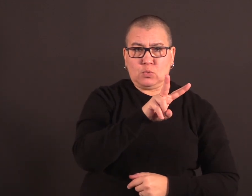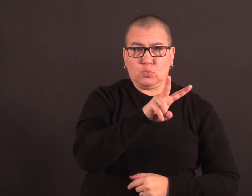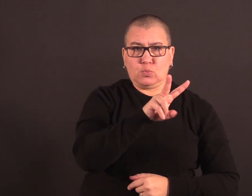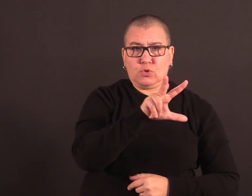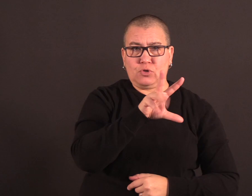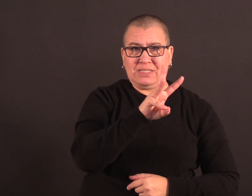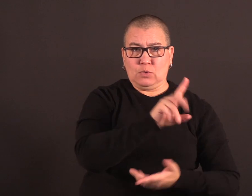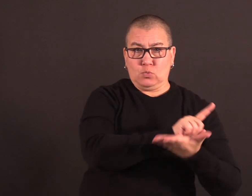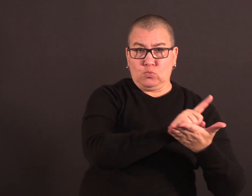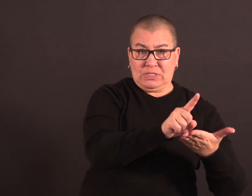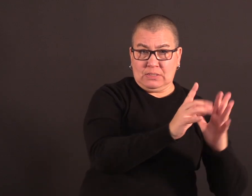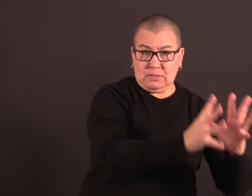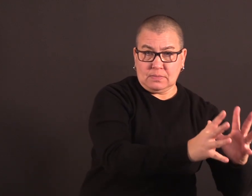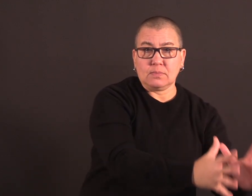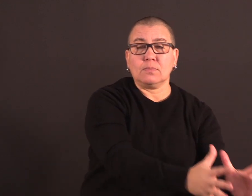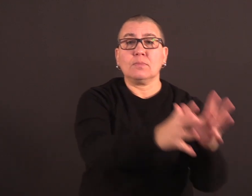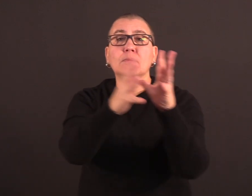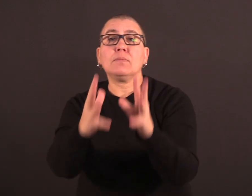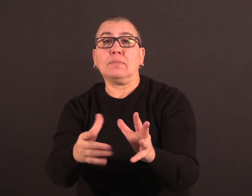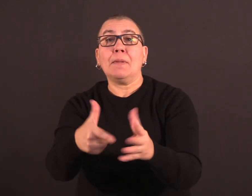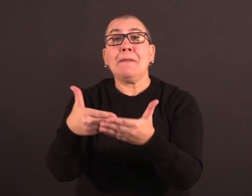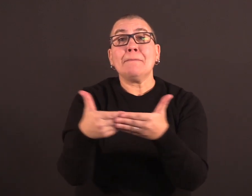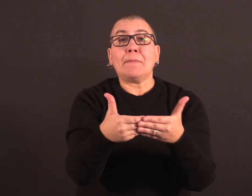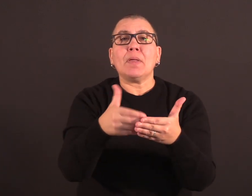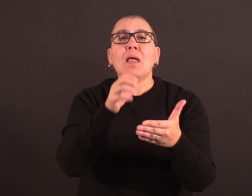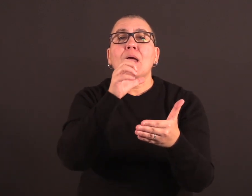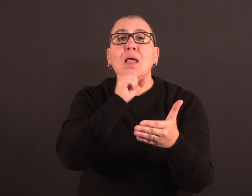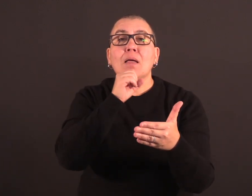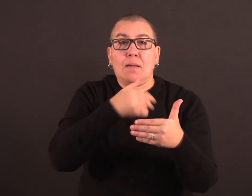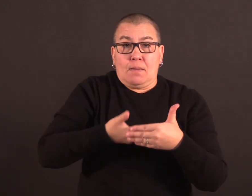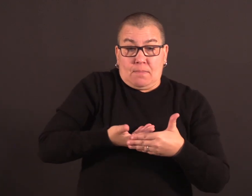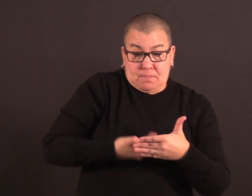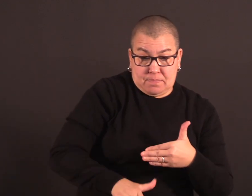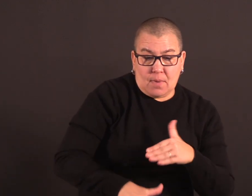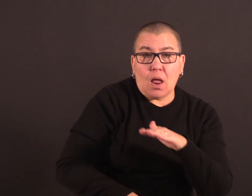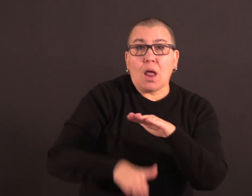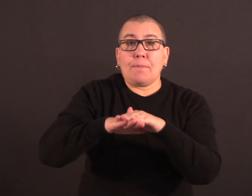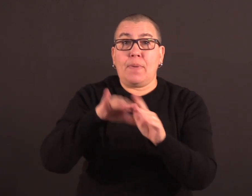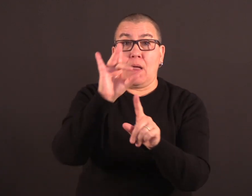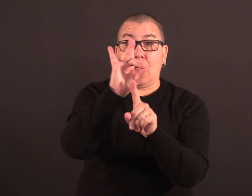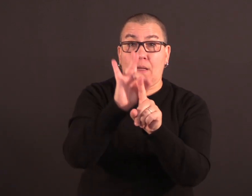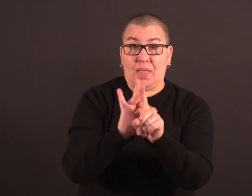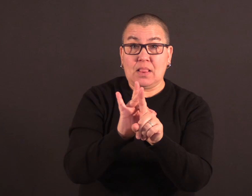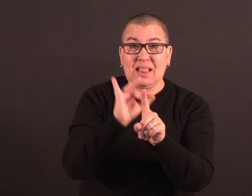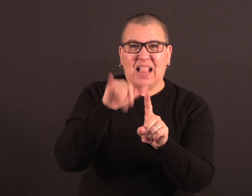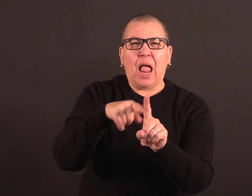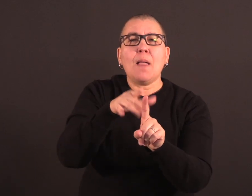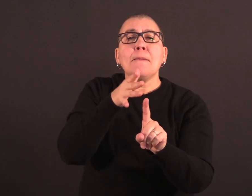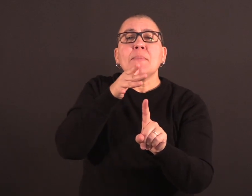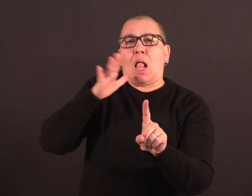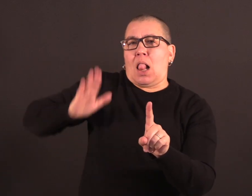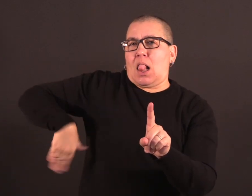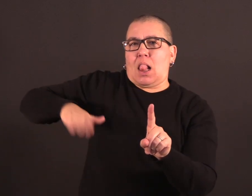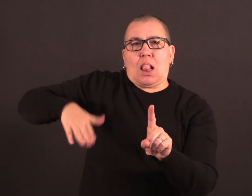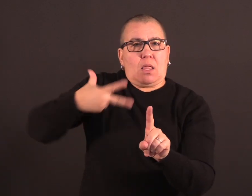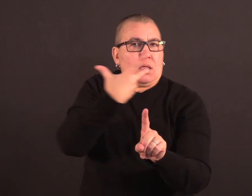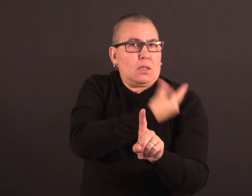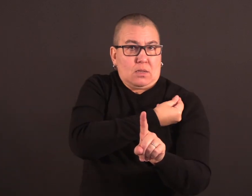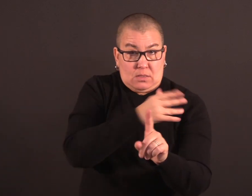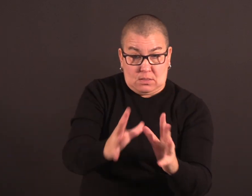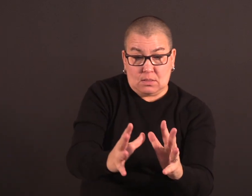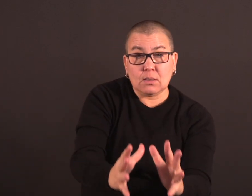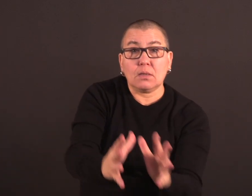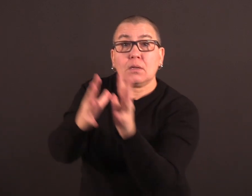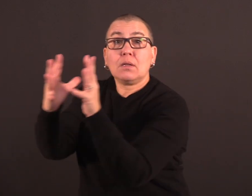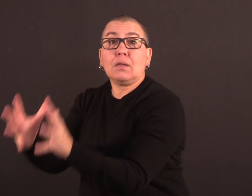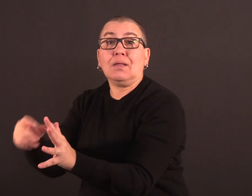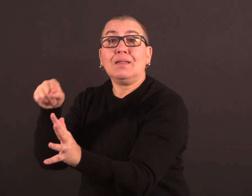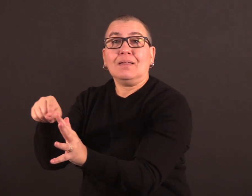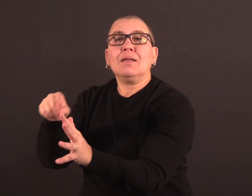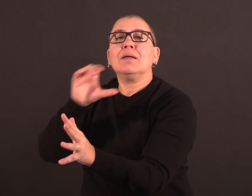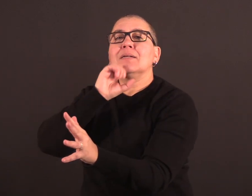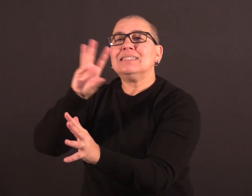old whose mother did not receive the vaccine and those age 60 and older. RSV vaccination rate data